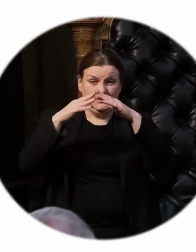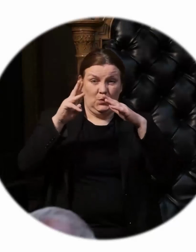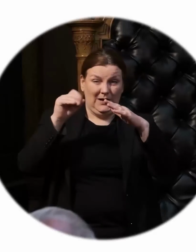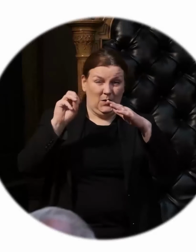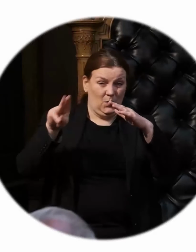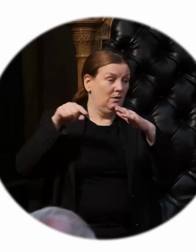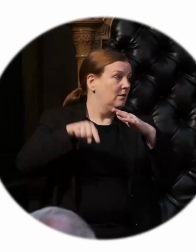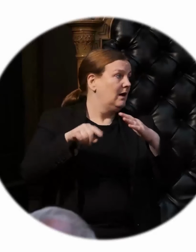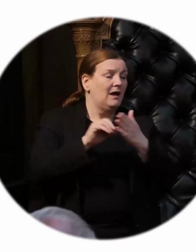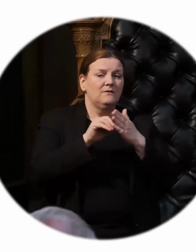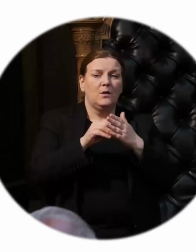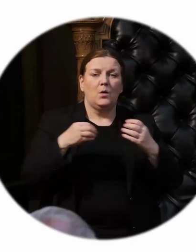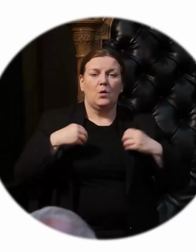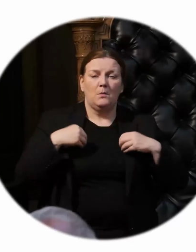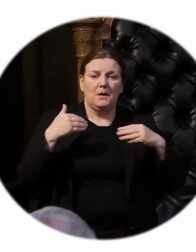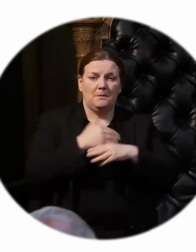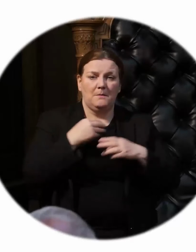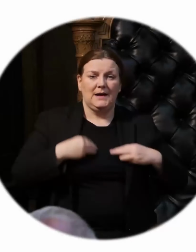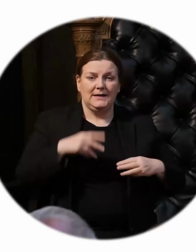And the quarry was owned by a man called Patrick Oligon.